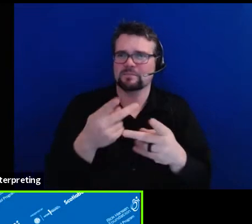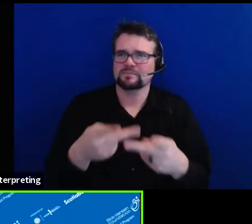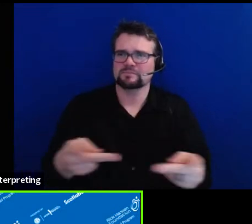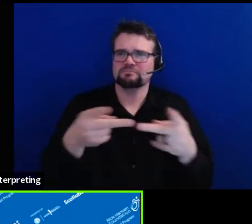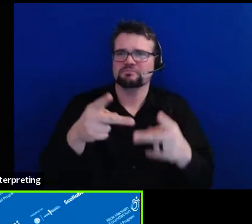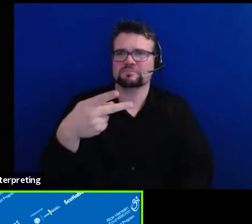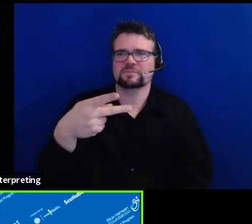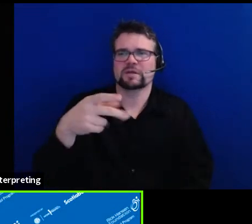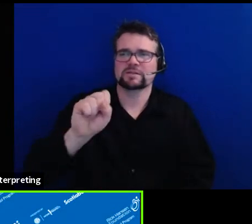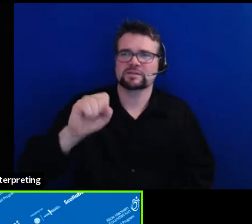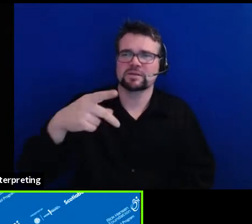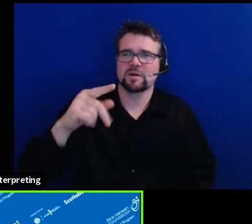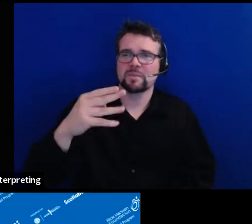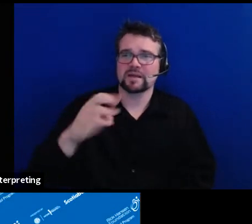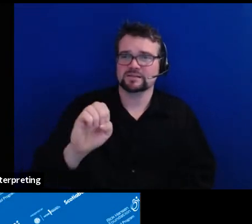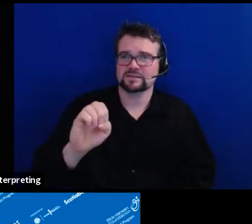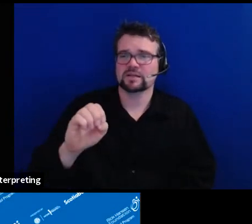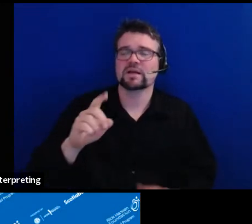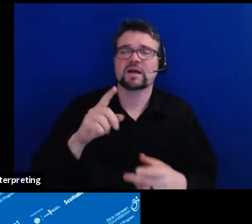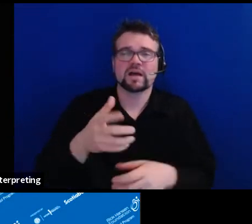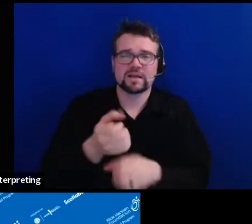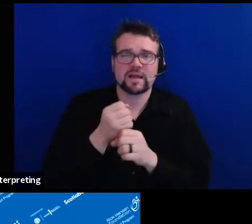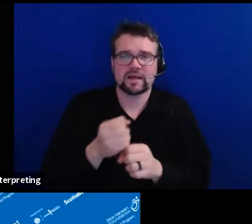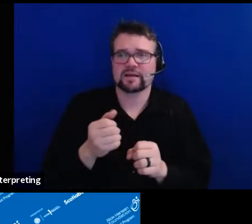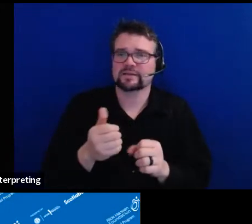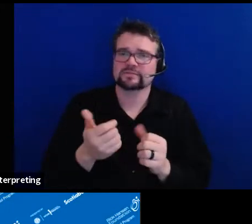CERTIFICATION PROGRAM. THAT'S A GREAT FIRST STEP.